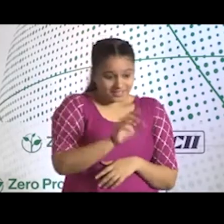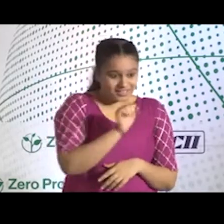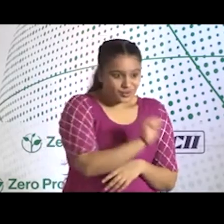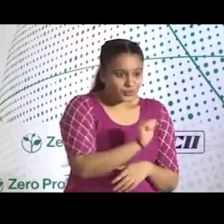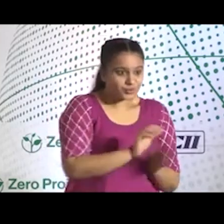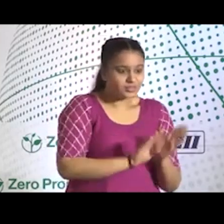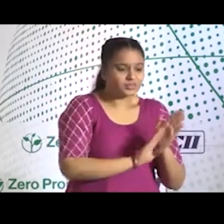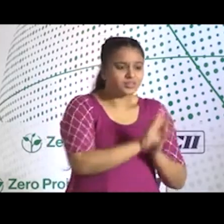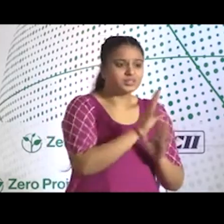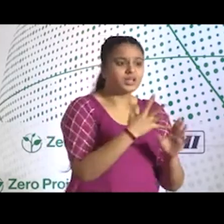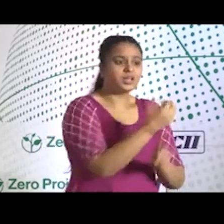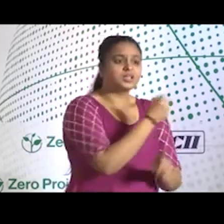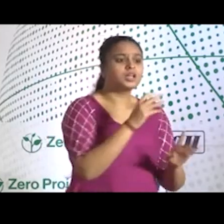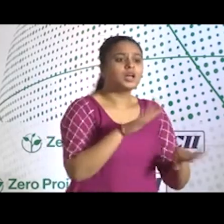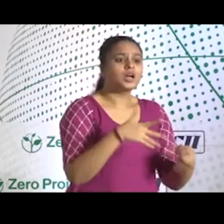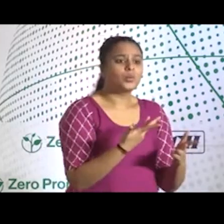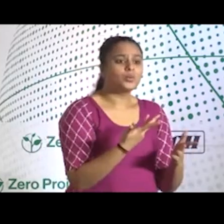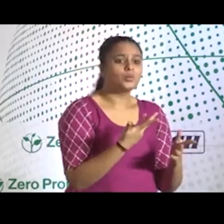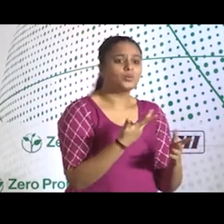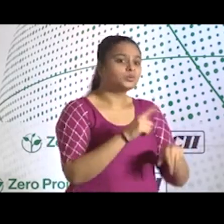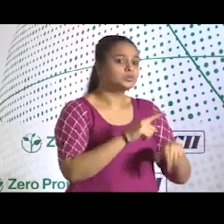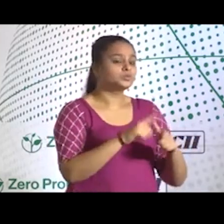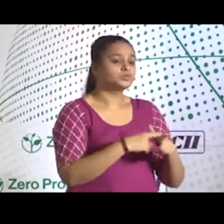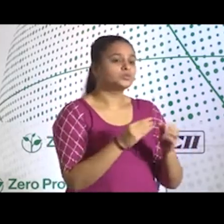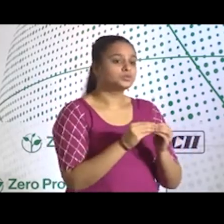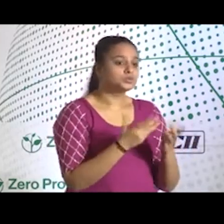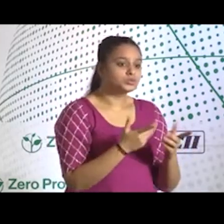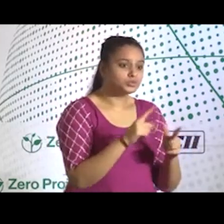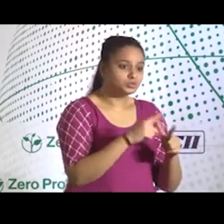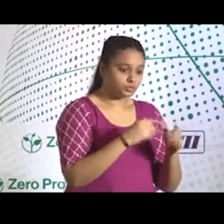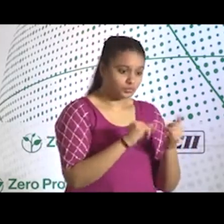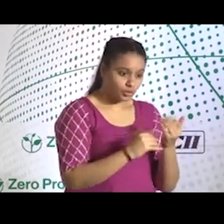inclusive employment, especially for people with disabilities?